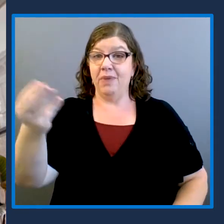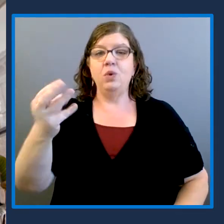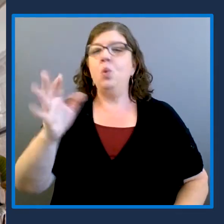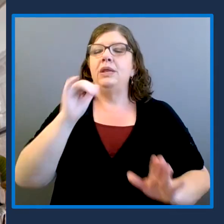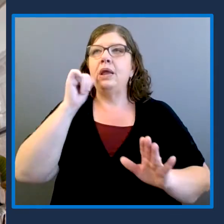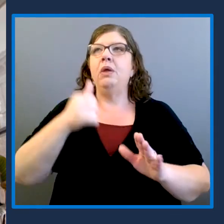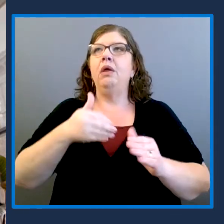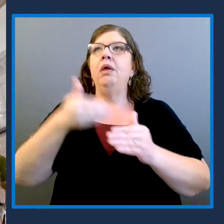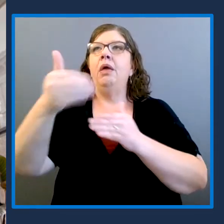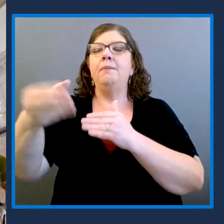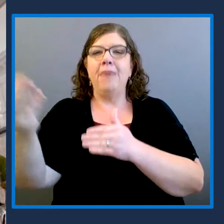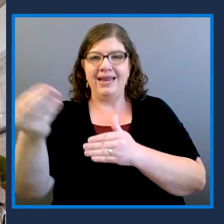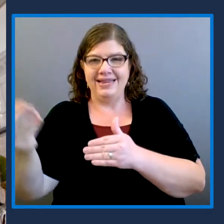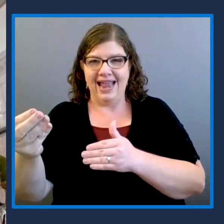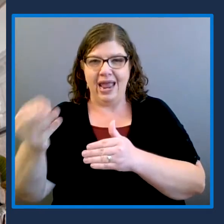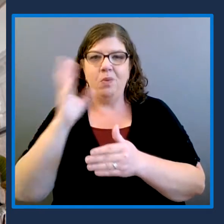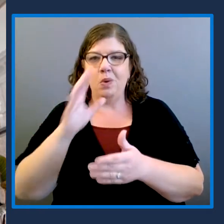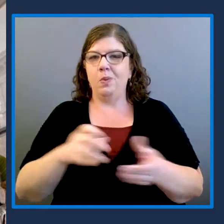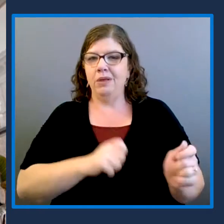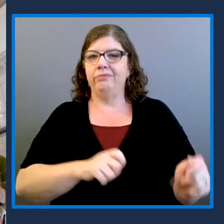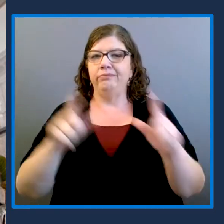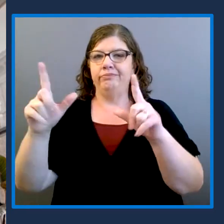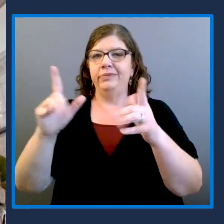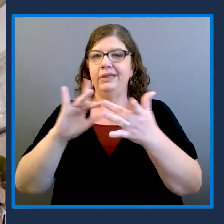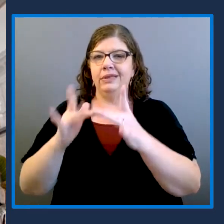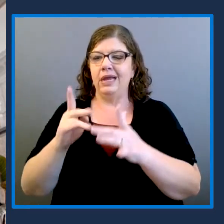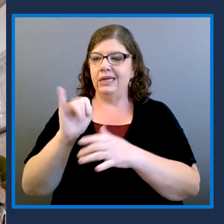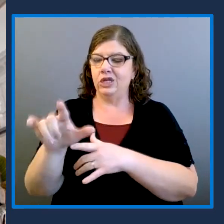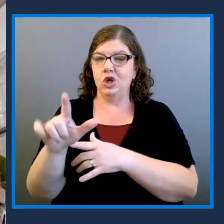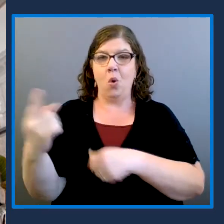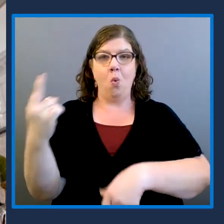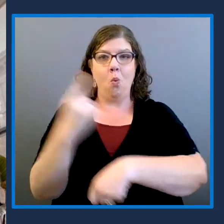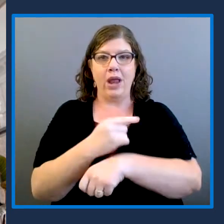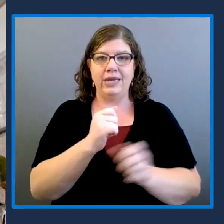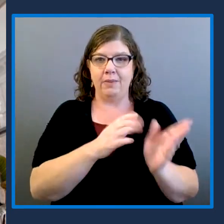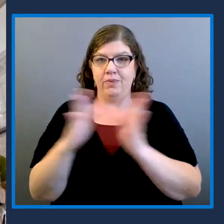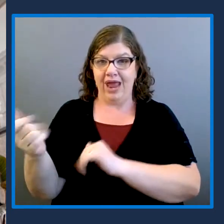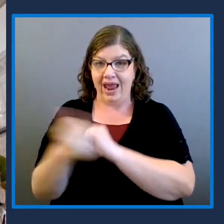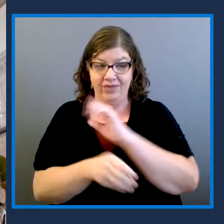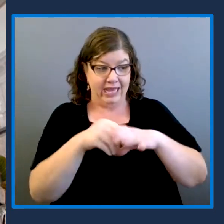that following monday so we had exactly one day to prepare to be able to take everything we were